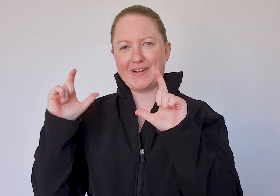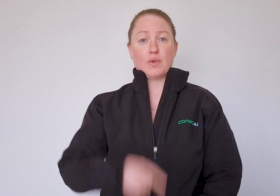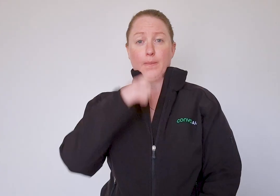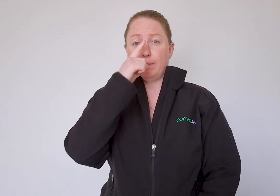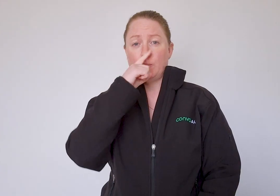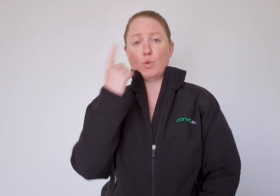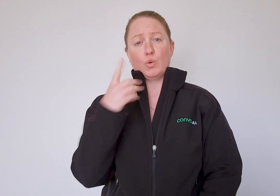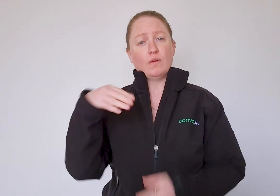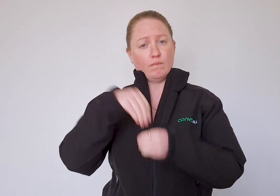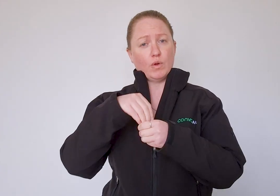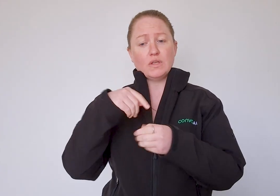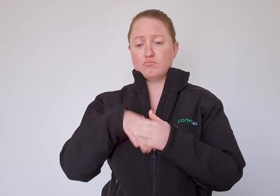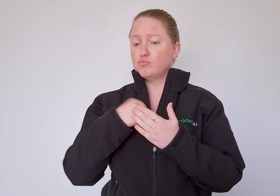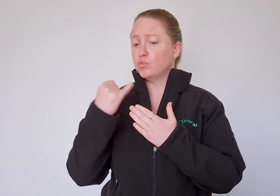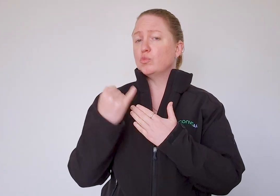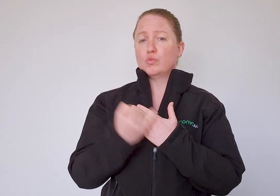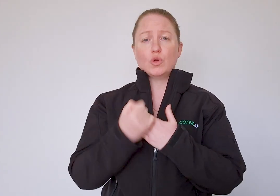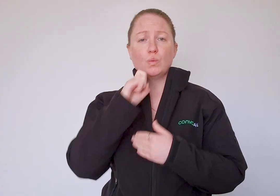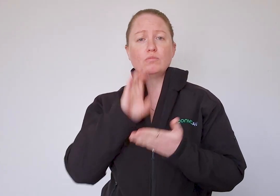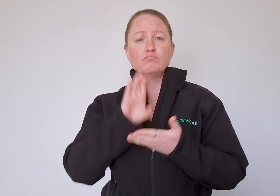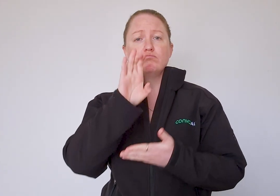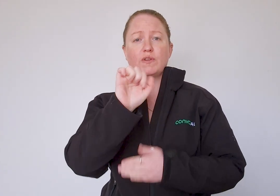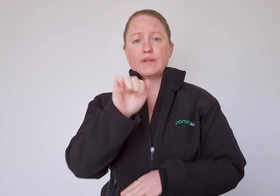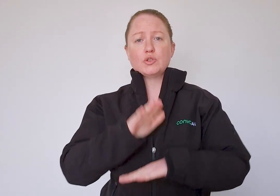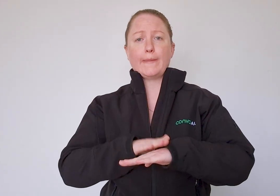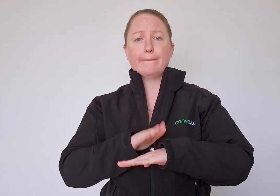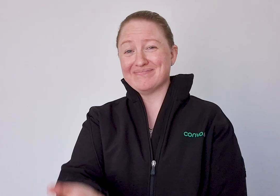Participants will be compensated for their time during the sessions.